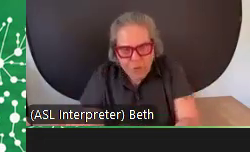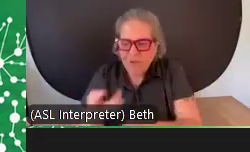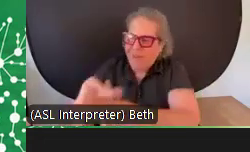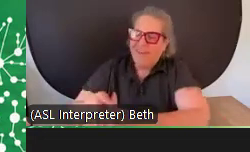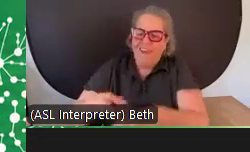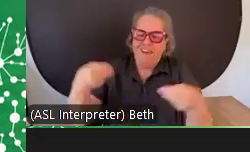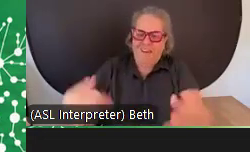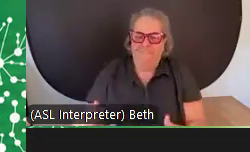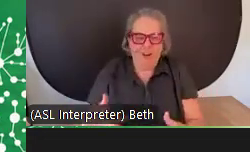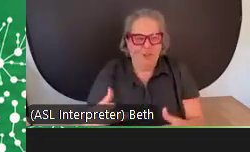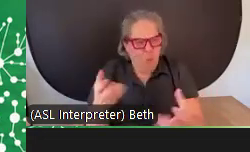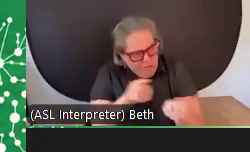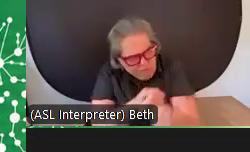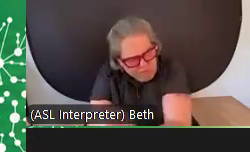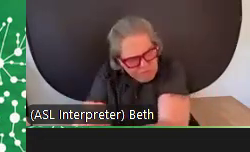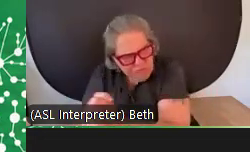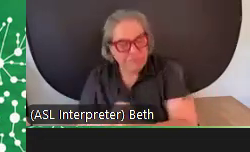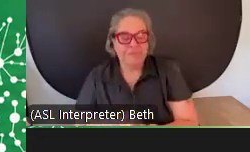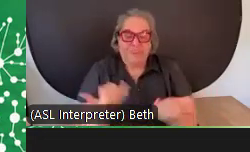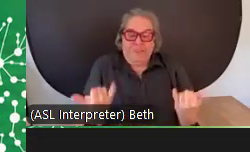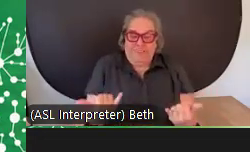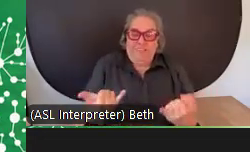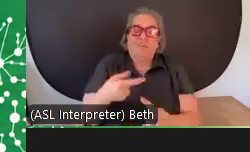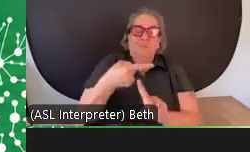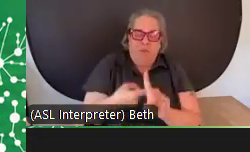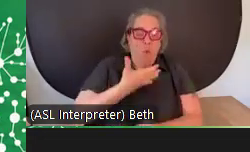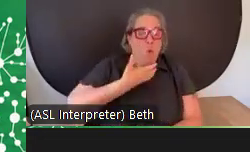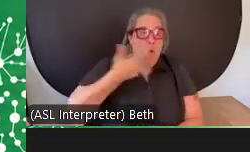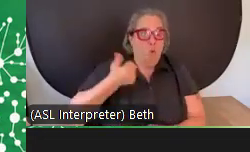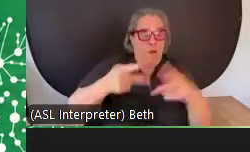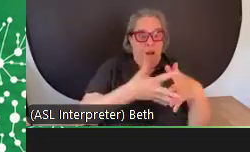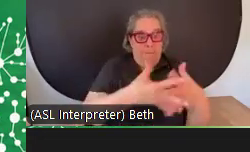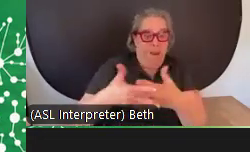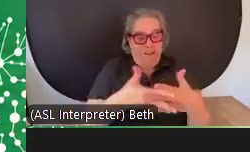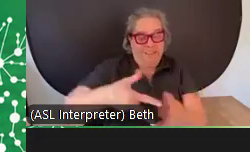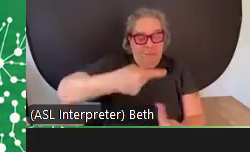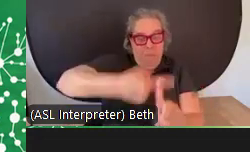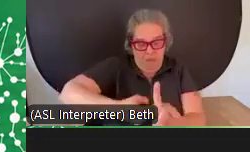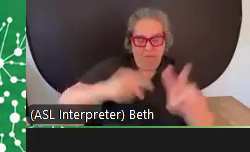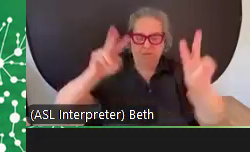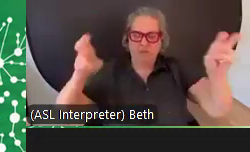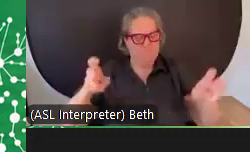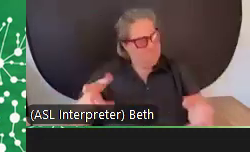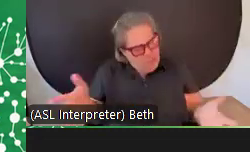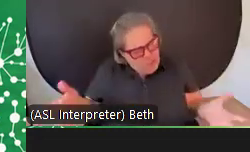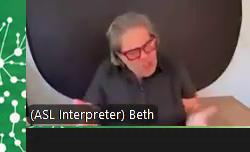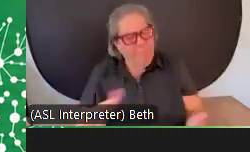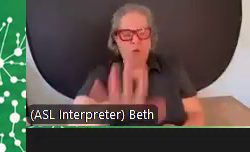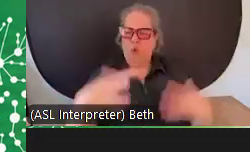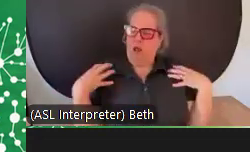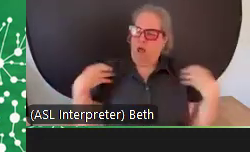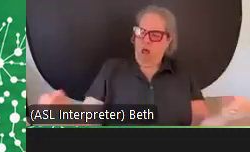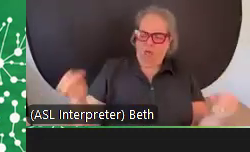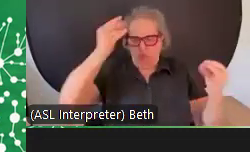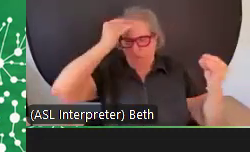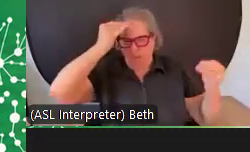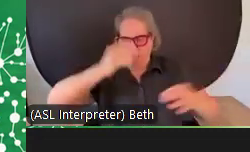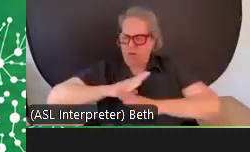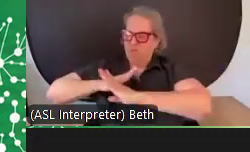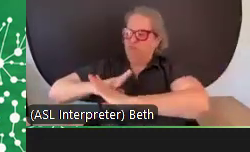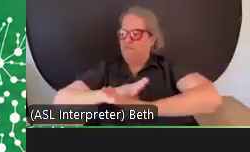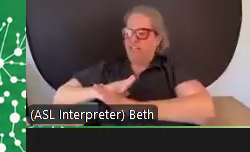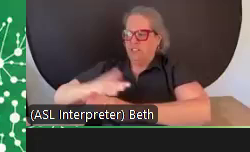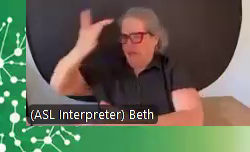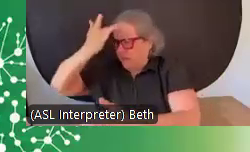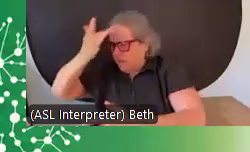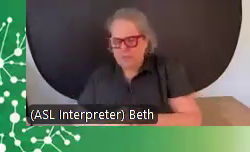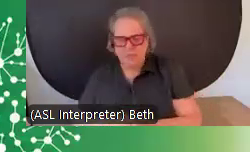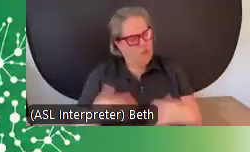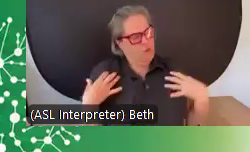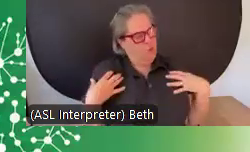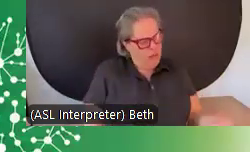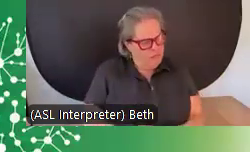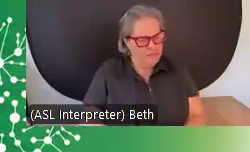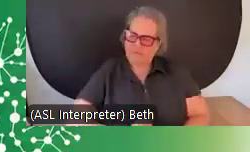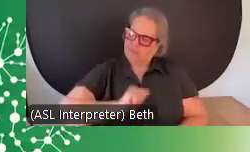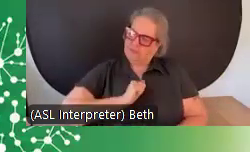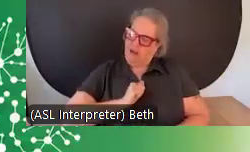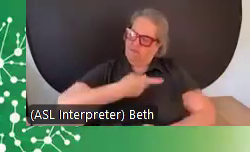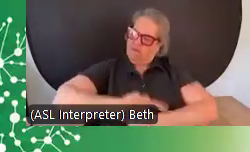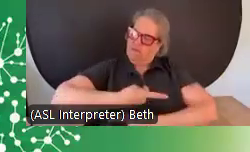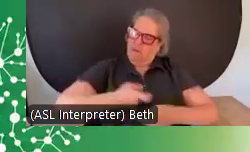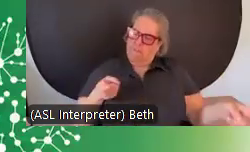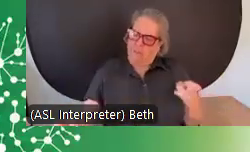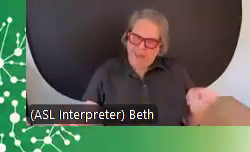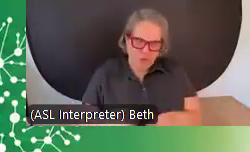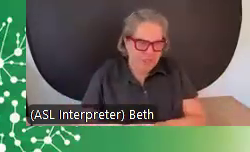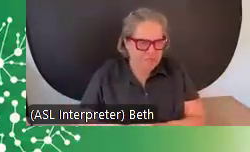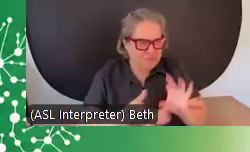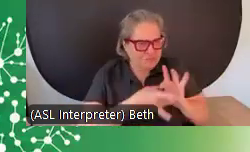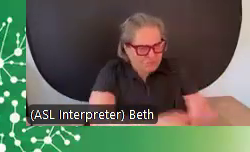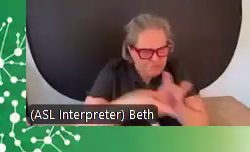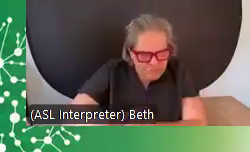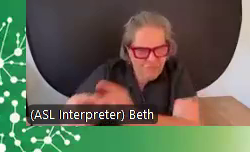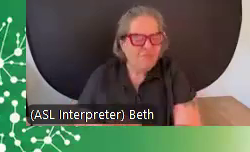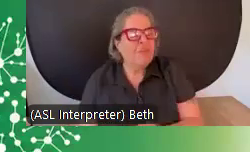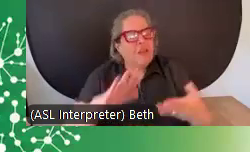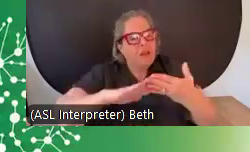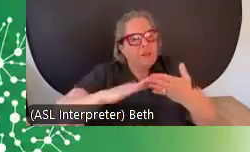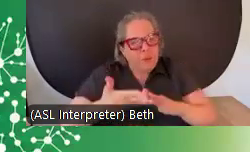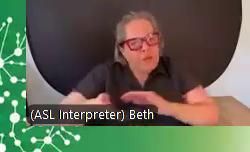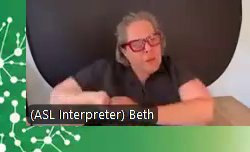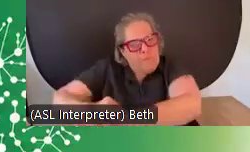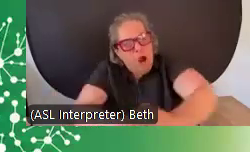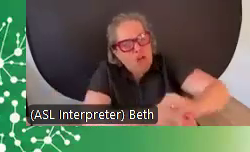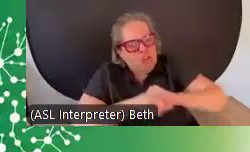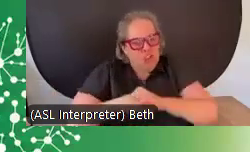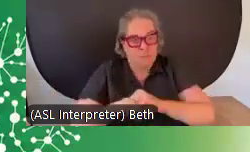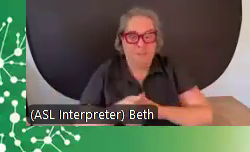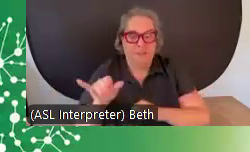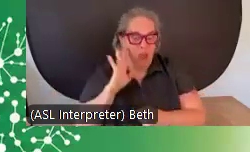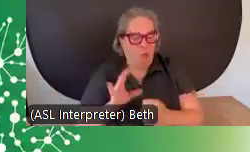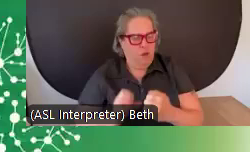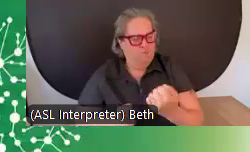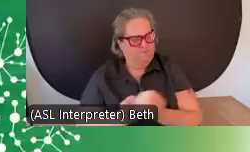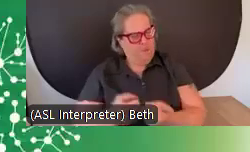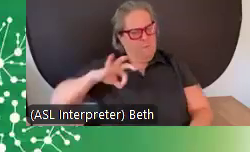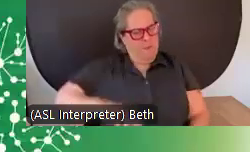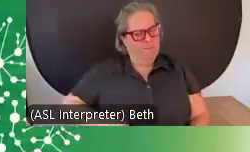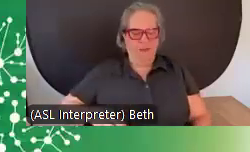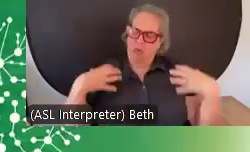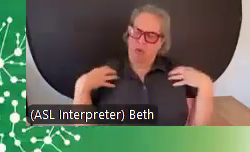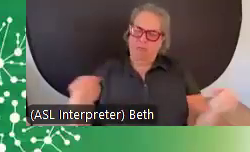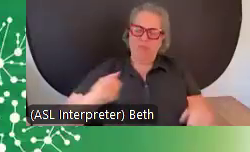So this year's Older Americans Month theme is champion your health, which highlights prevention, wellness, self-management, caregiver roles and community partnerships that support healthy aging.